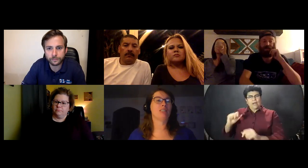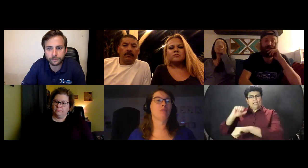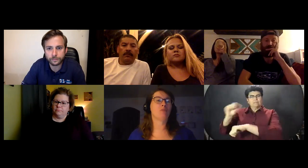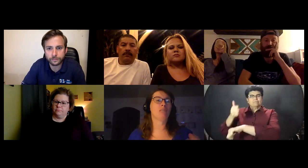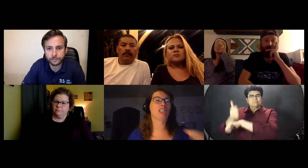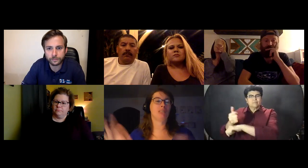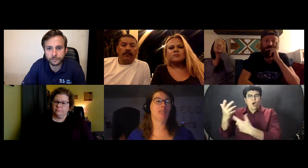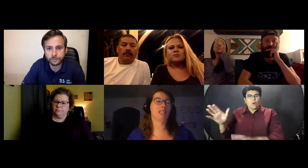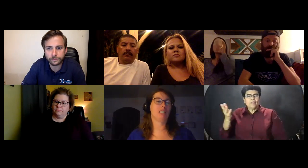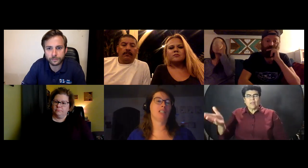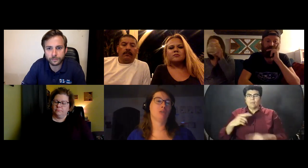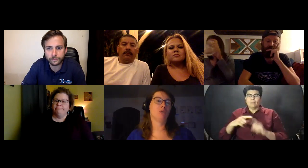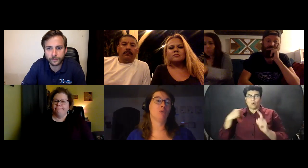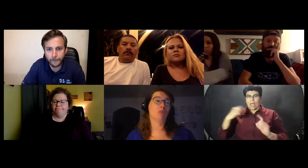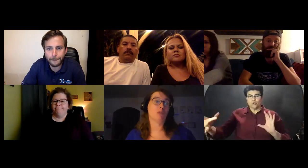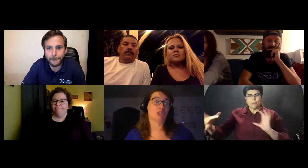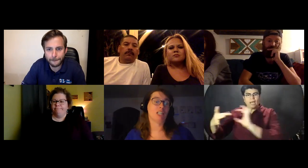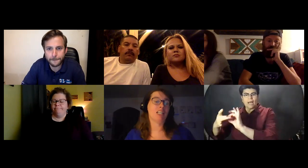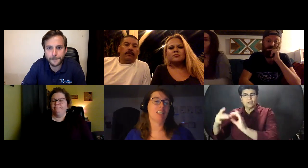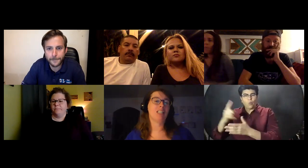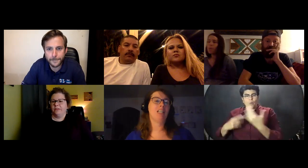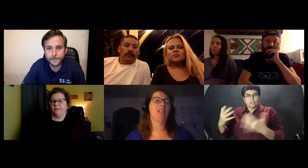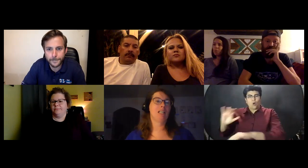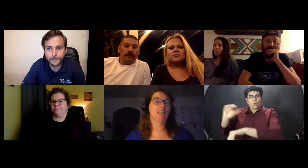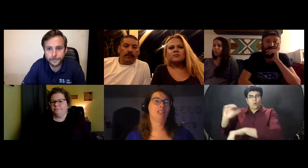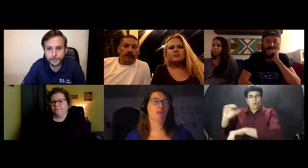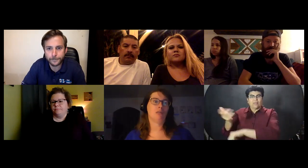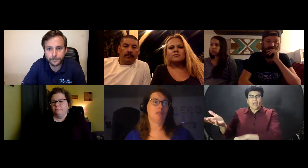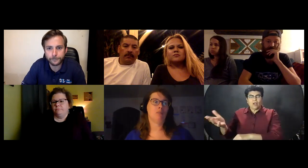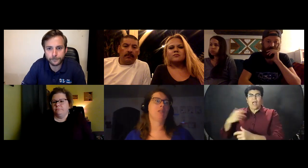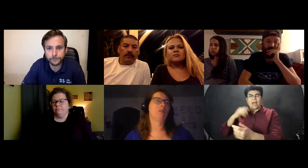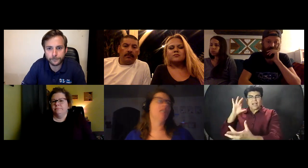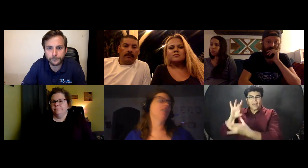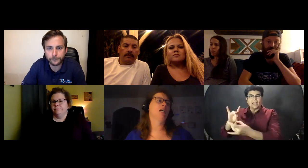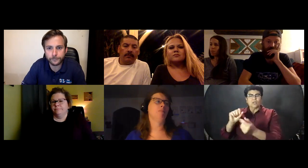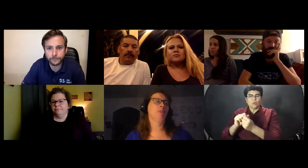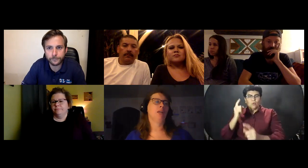we just need to be connected to what was created and connected to the right